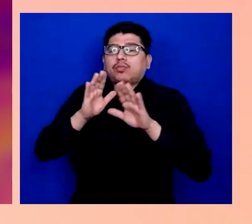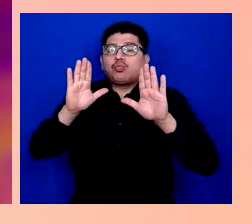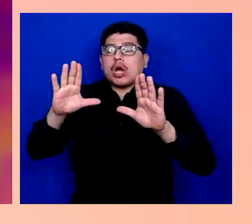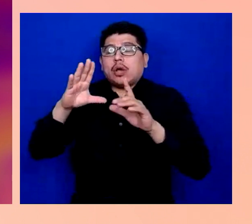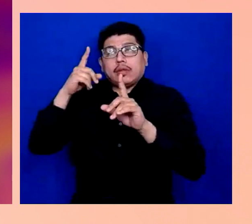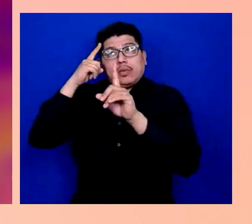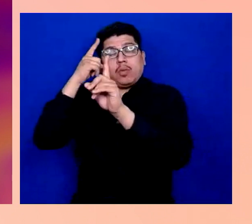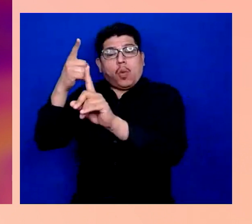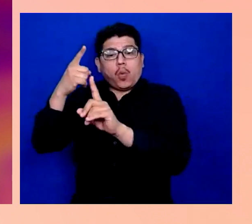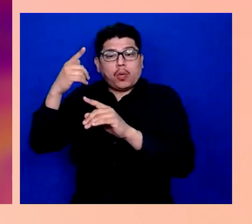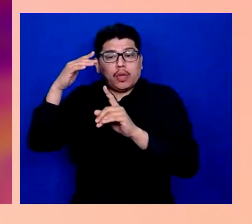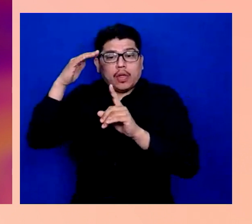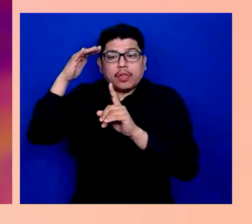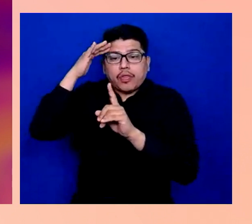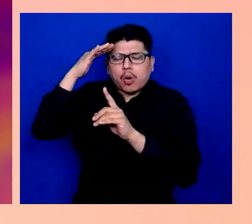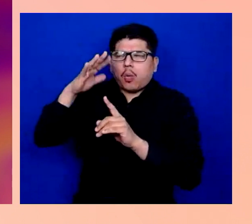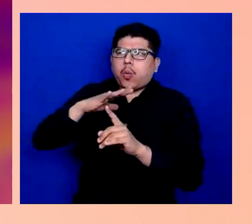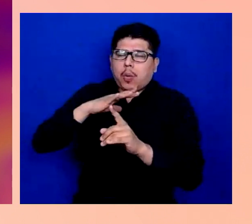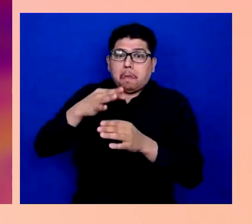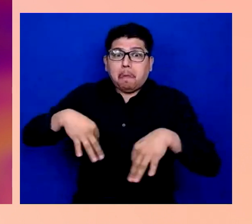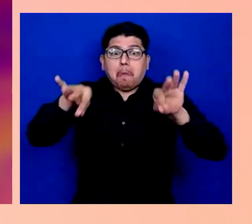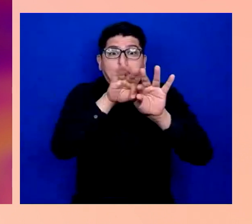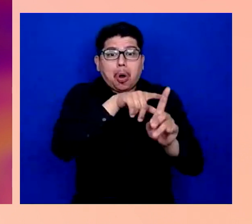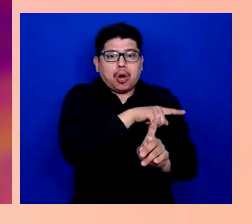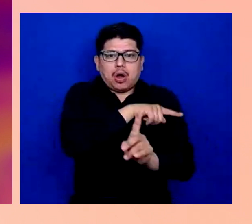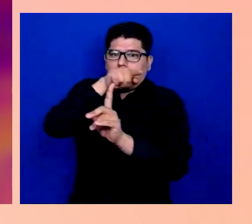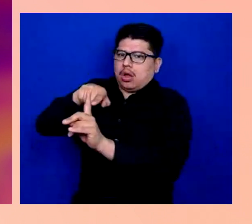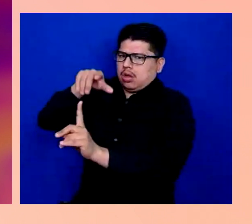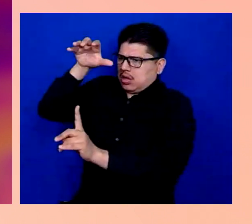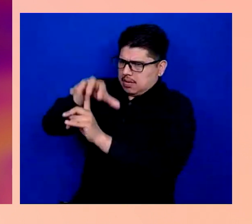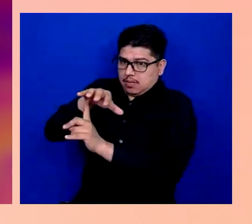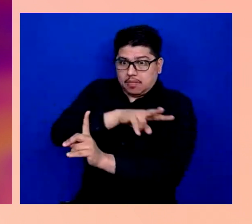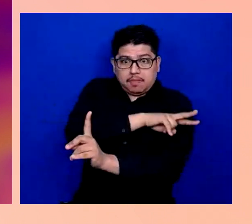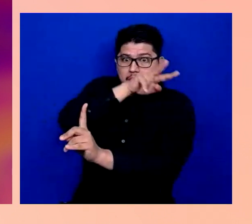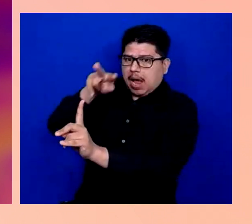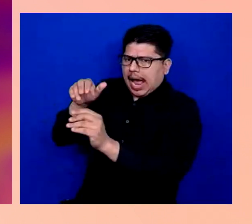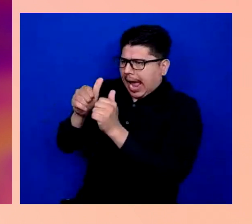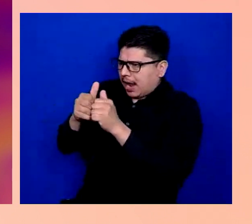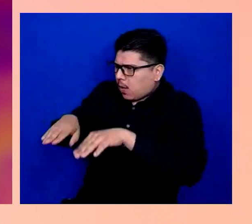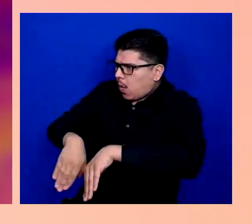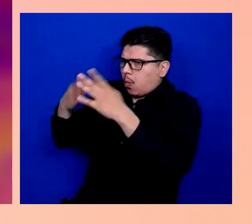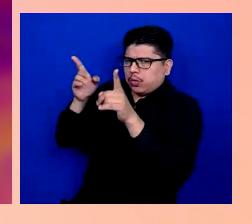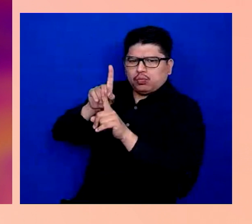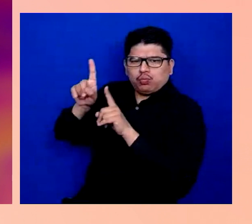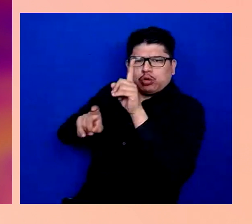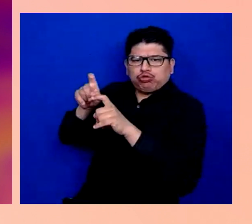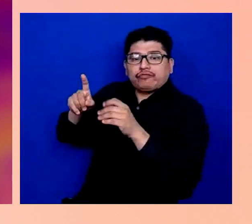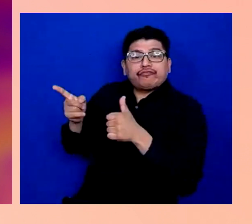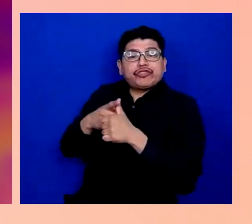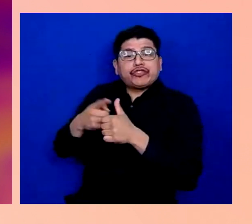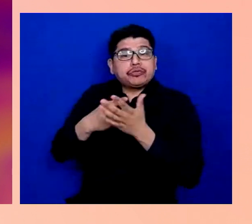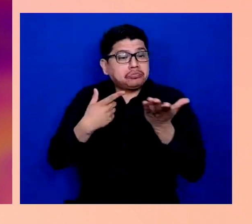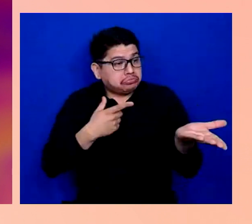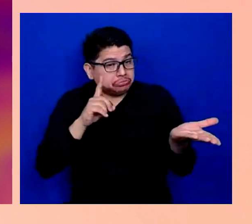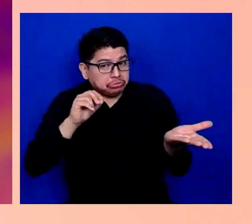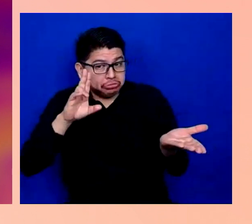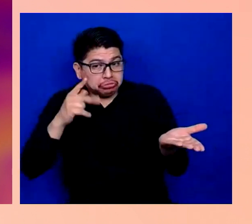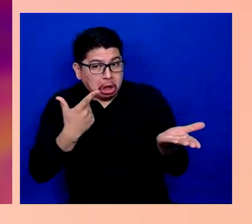I want to open up this question for everyone, but we'll start first with Doug for the answering. How do you get companies,